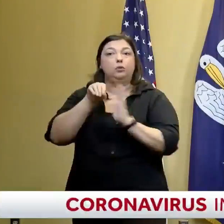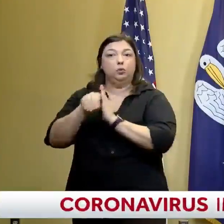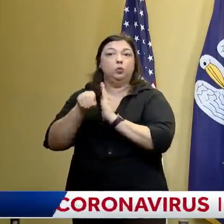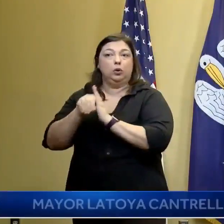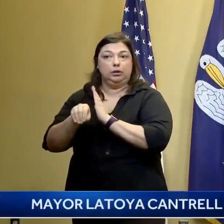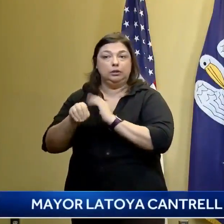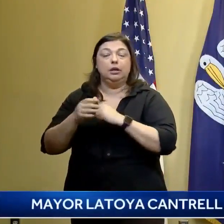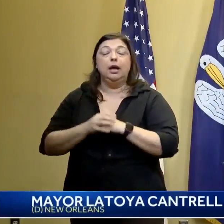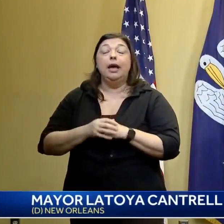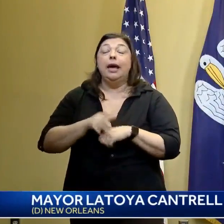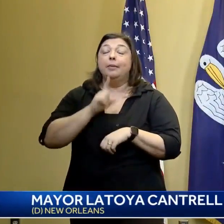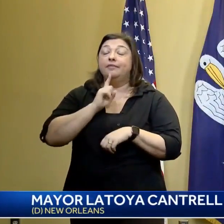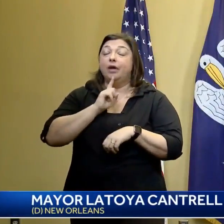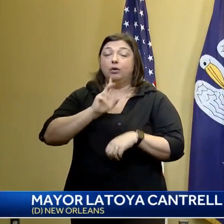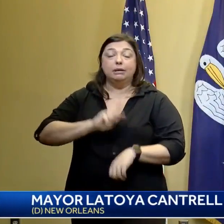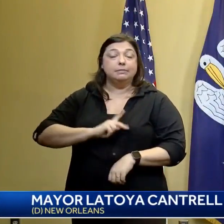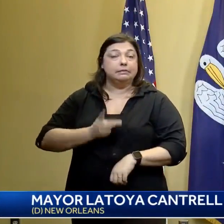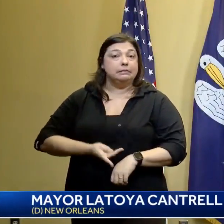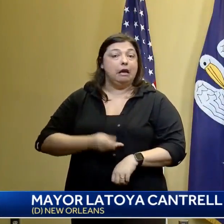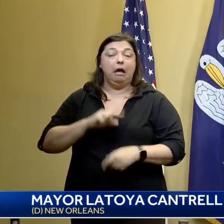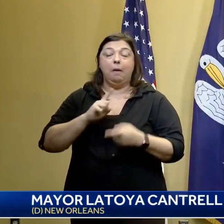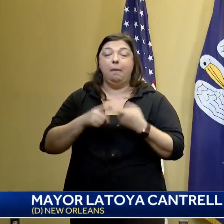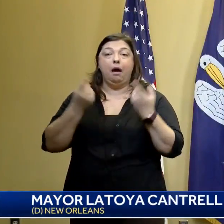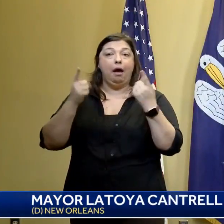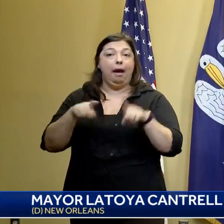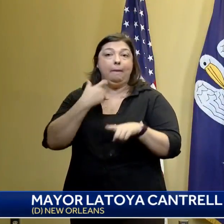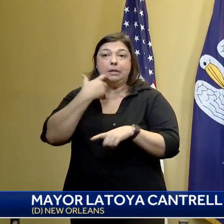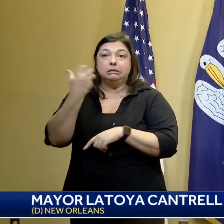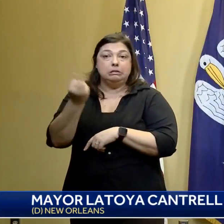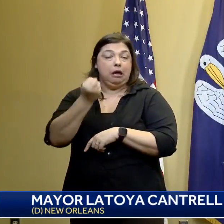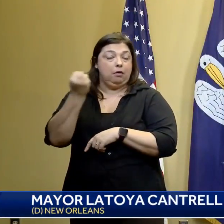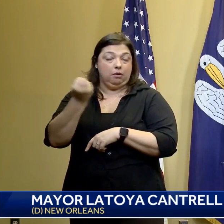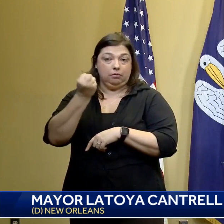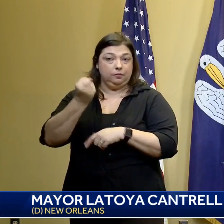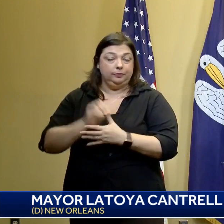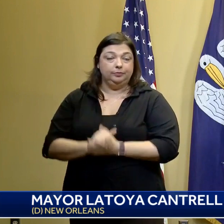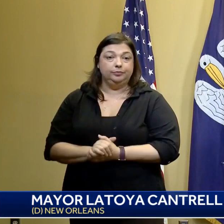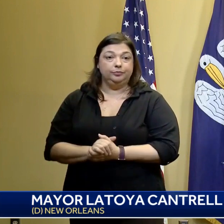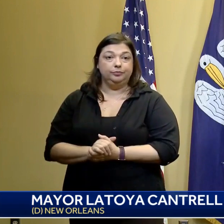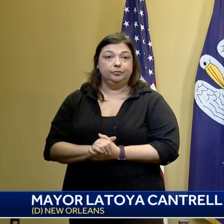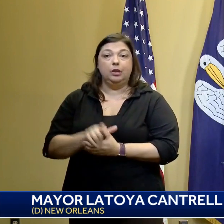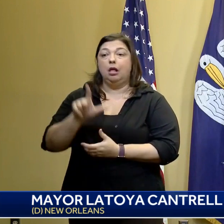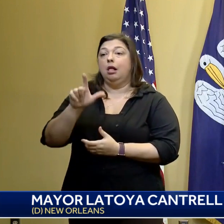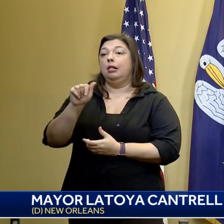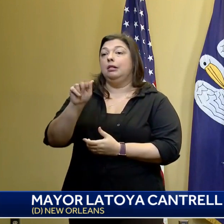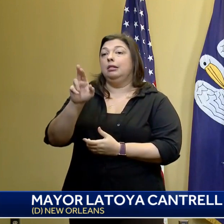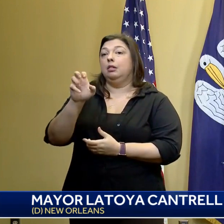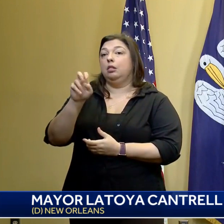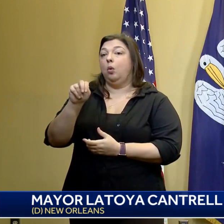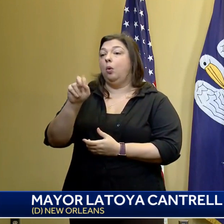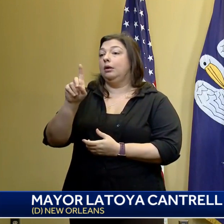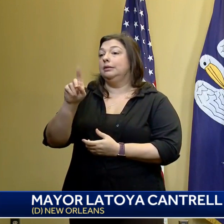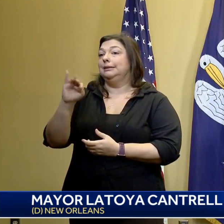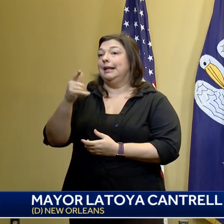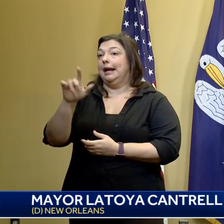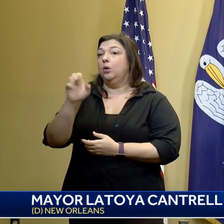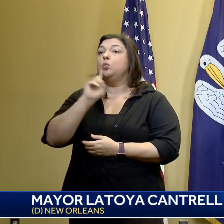NO SOCIAL DISTANCING AND MASK NOT BEING WORN. SO I’M VERY UPSET ABOUT WHAT HAPPENED IN OUR CITY.